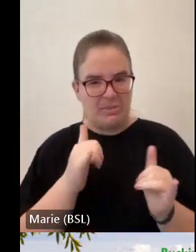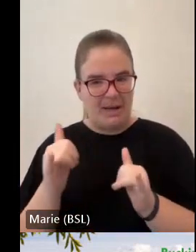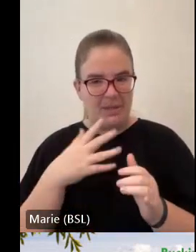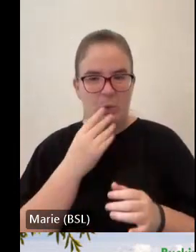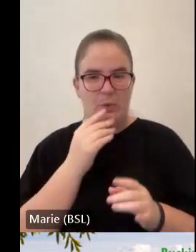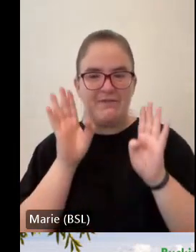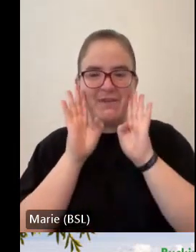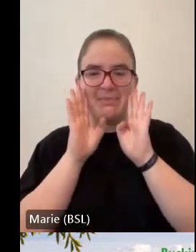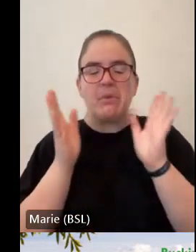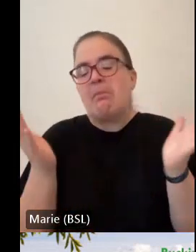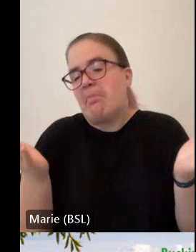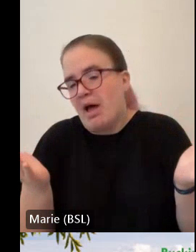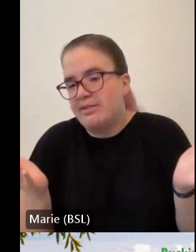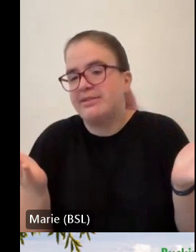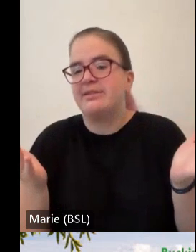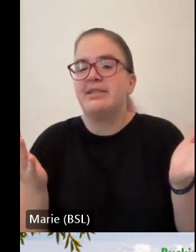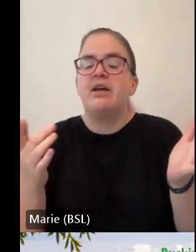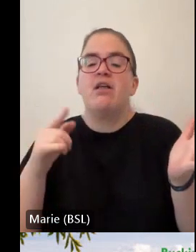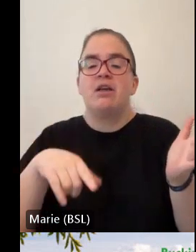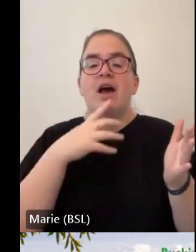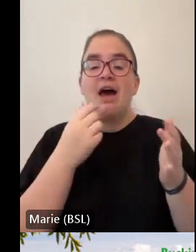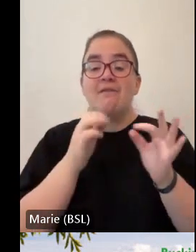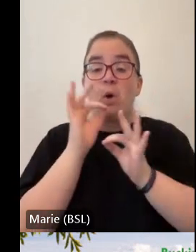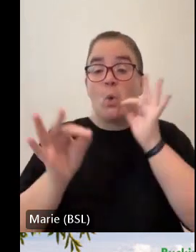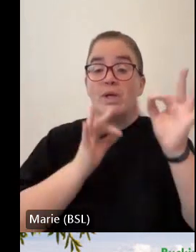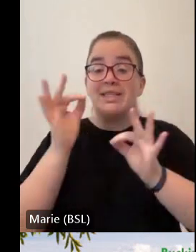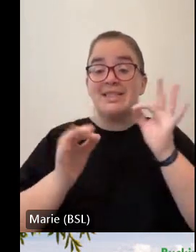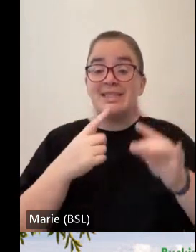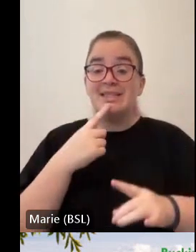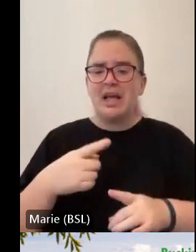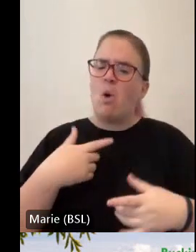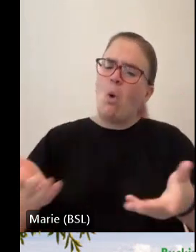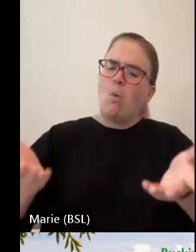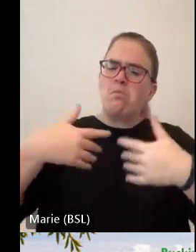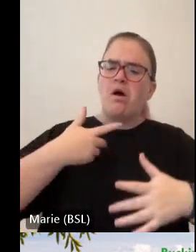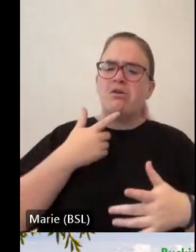those, you know, those quizzes where they say ohh, give us your favorite pet.